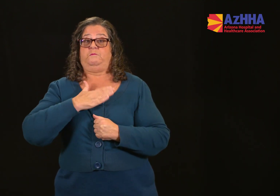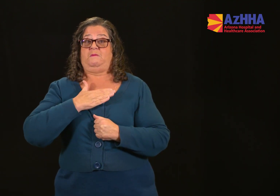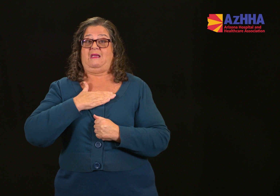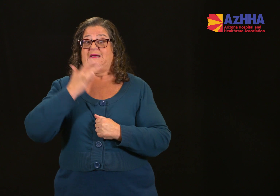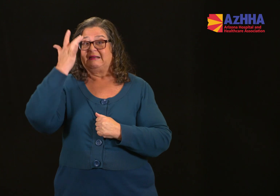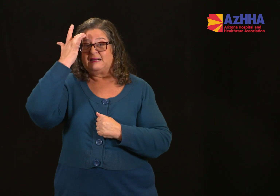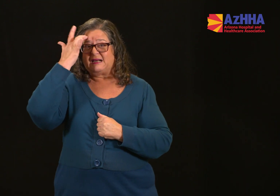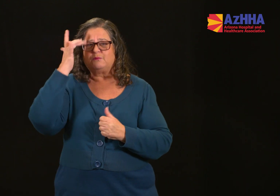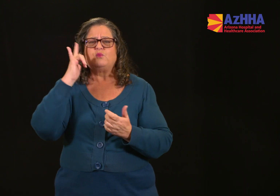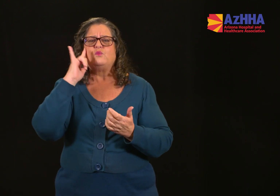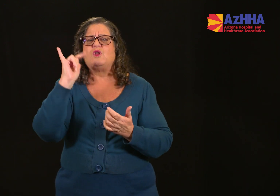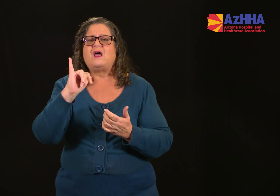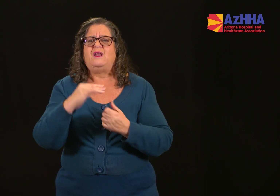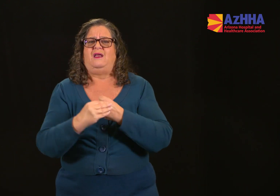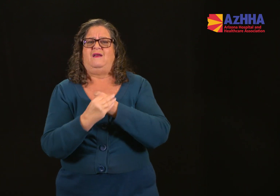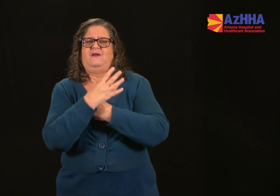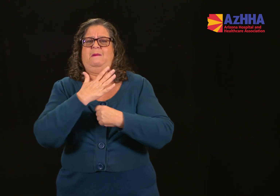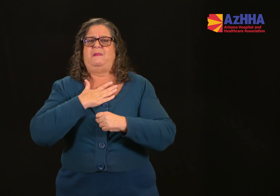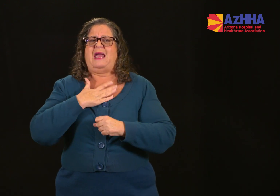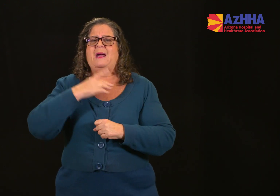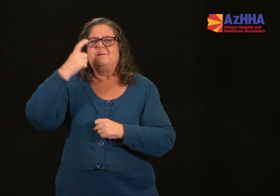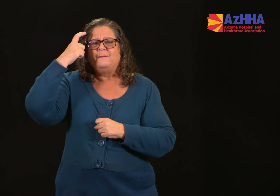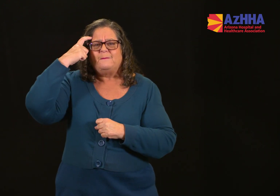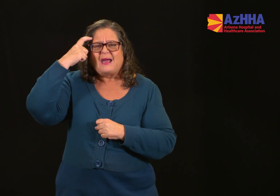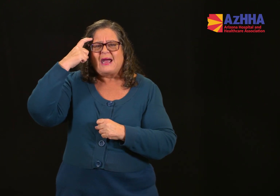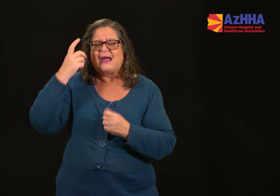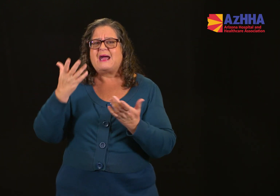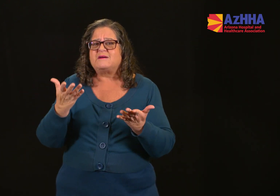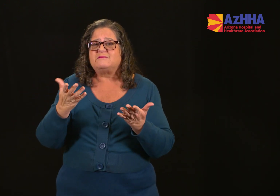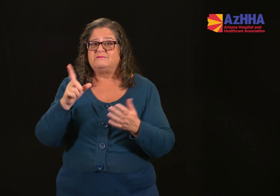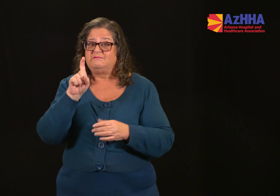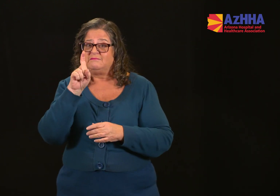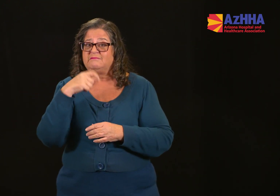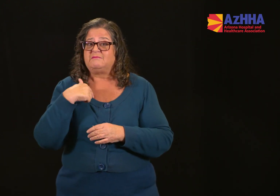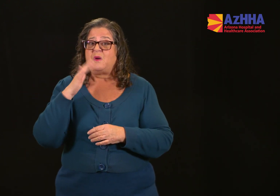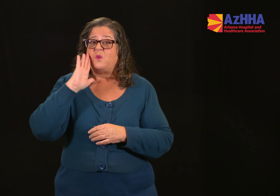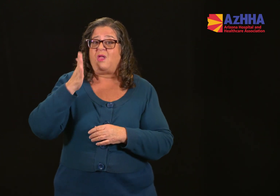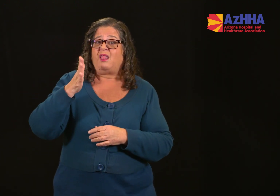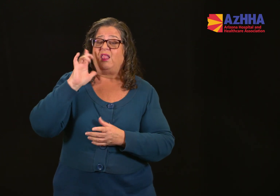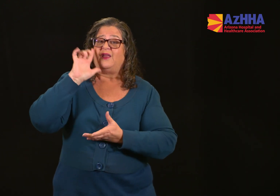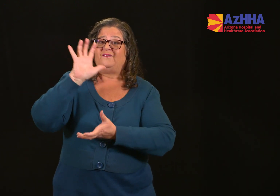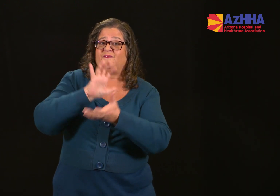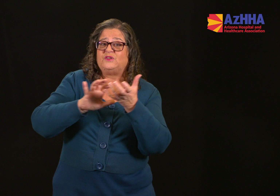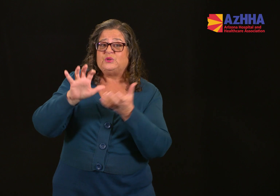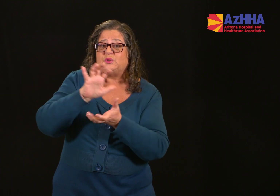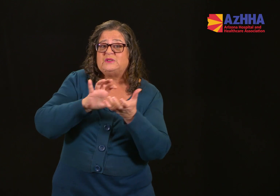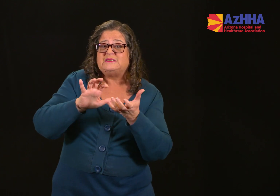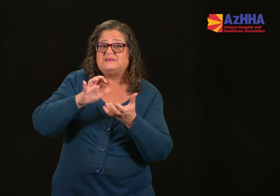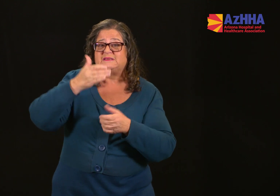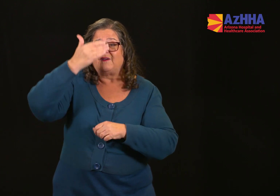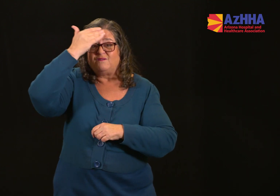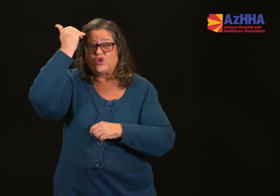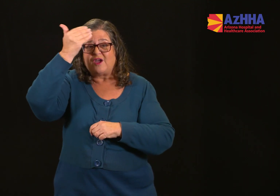How is my illness likely to affect my state of mind? Will I become confused,